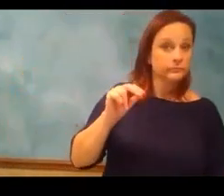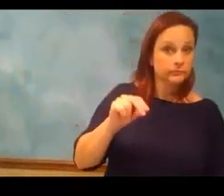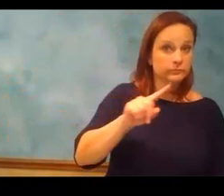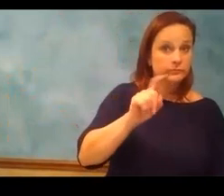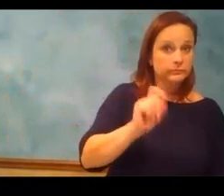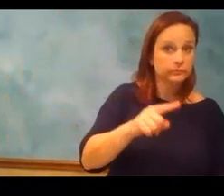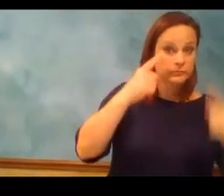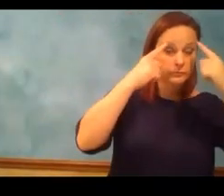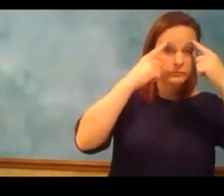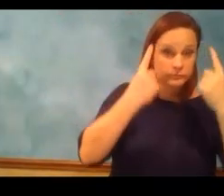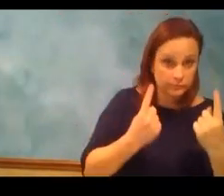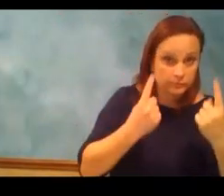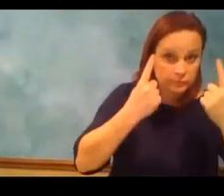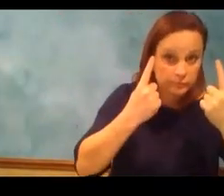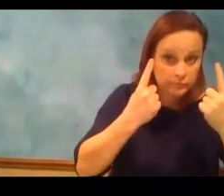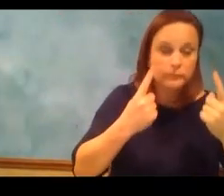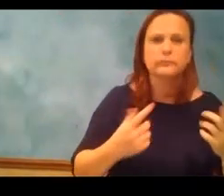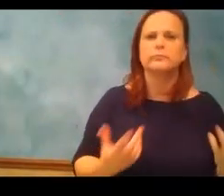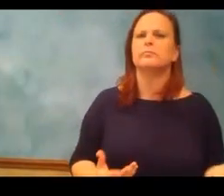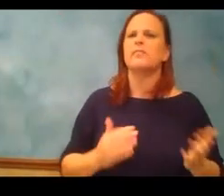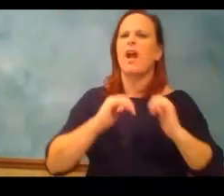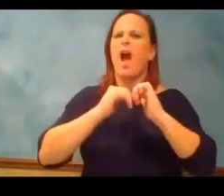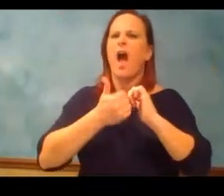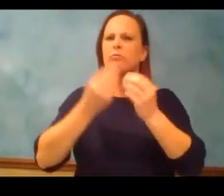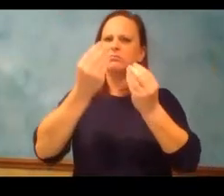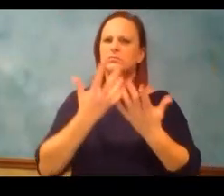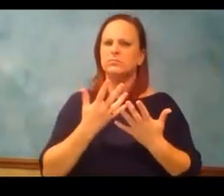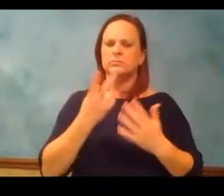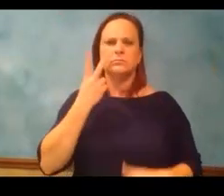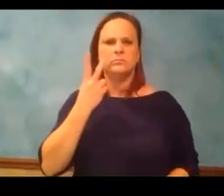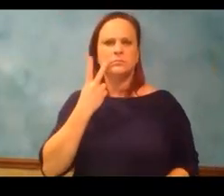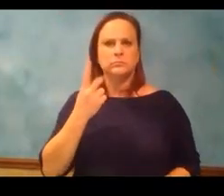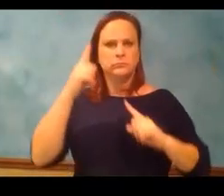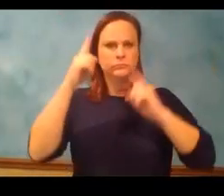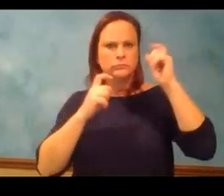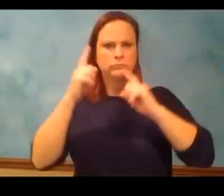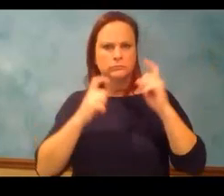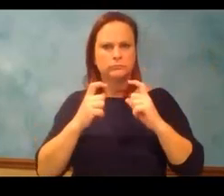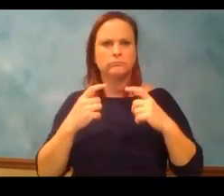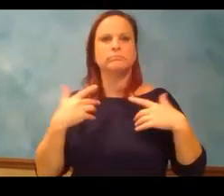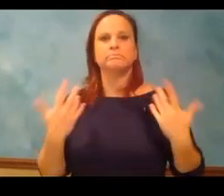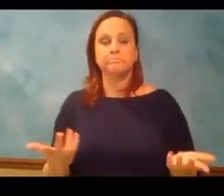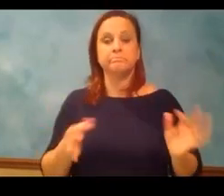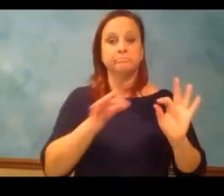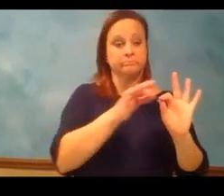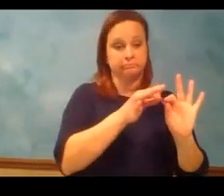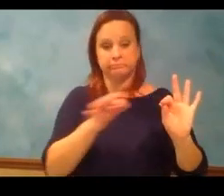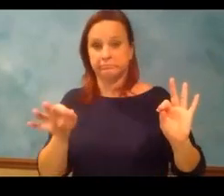or a yes no question, eyebrows down for wh, eyebrows up for yes/no,